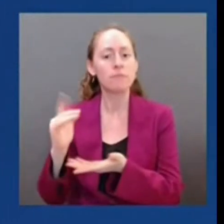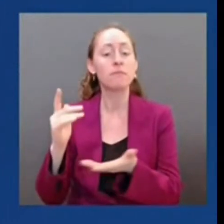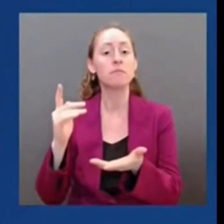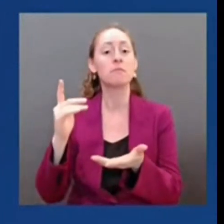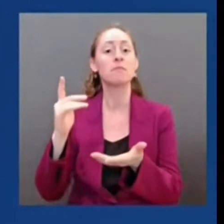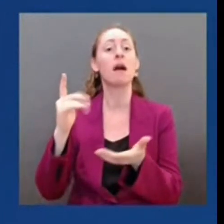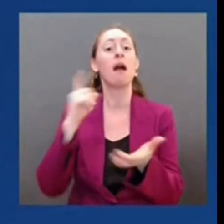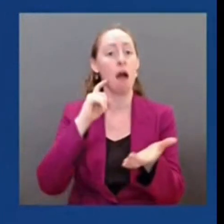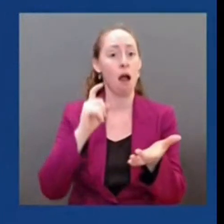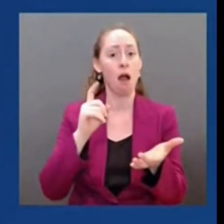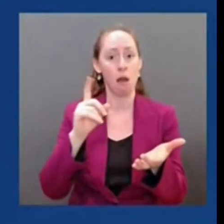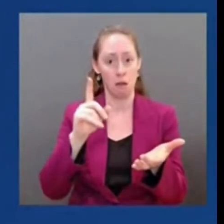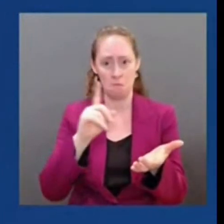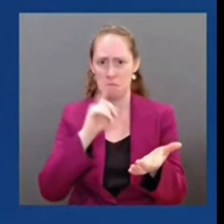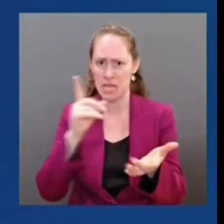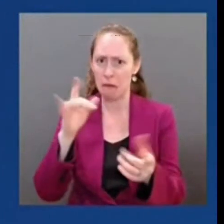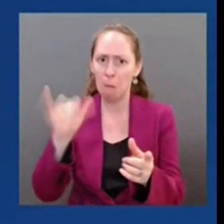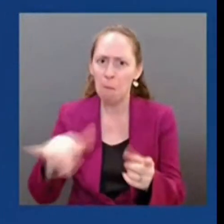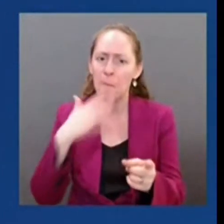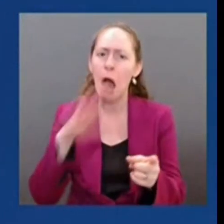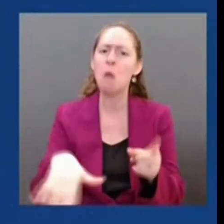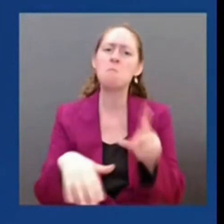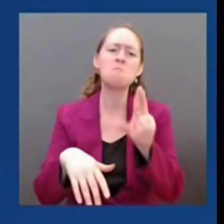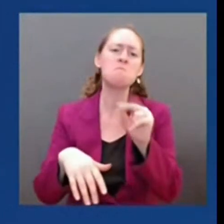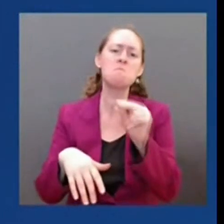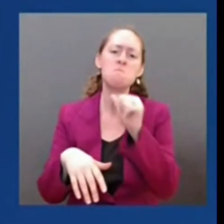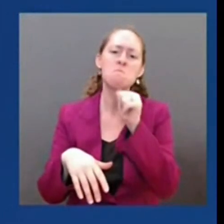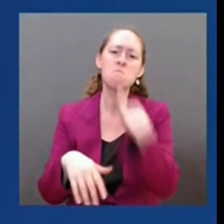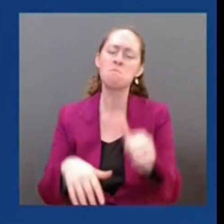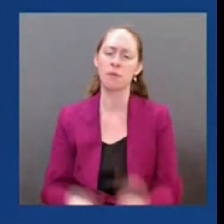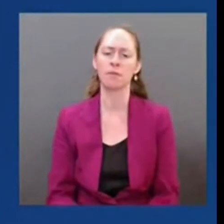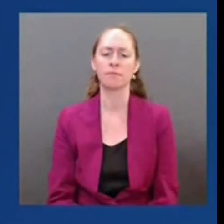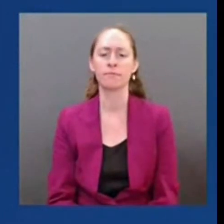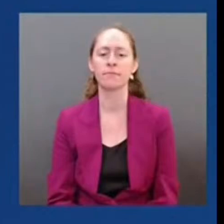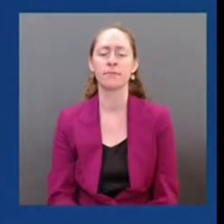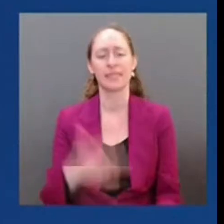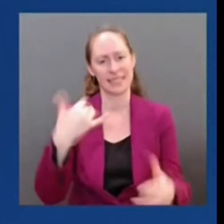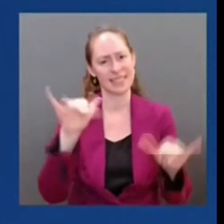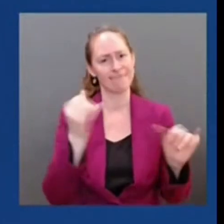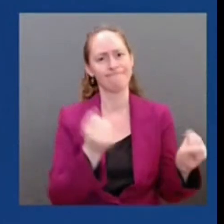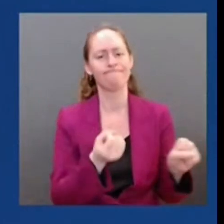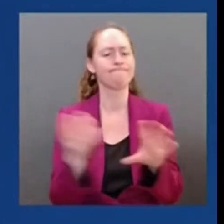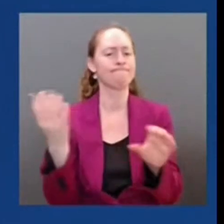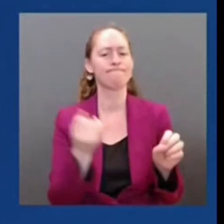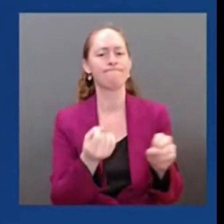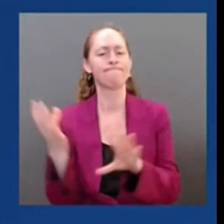WE HAVE SEEN HOSPITALIZATIONS RISE BUT NOT AS MU AS ONE WOULD HAVE EXPECTED DESPITE THE